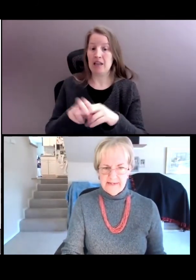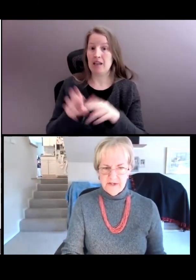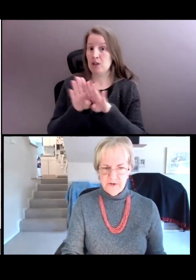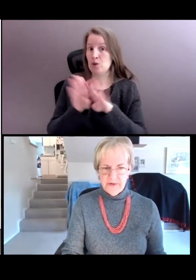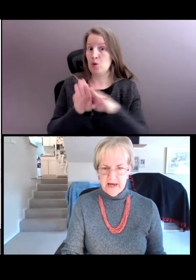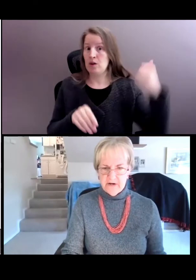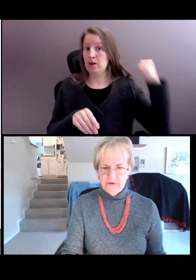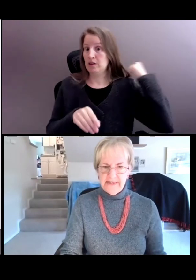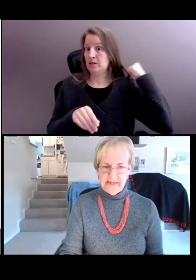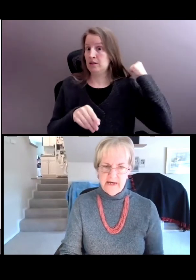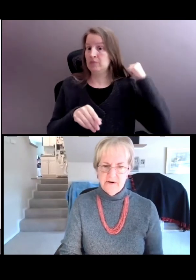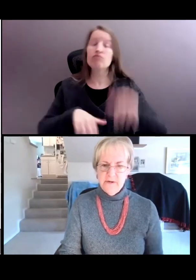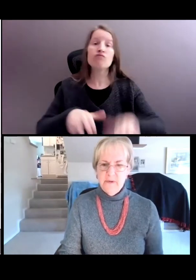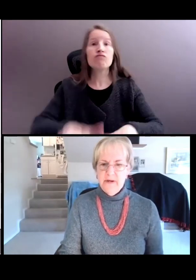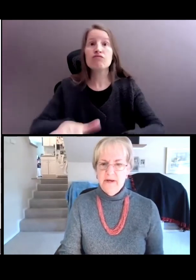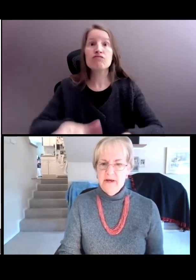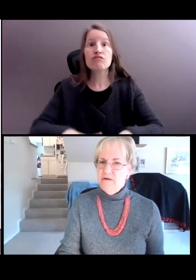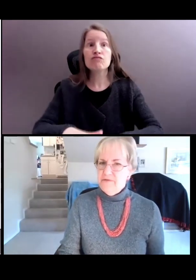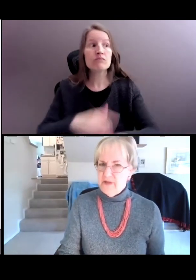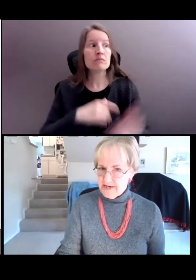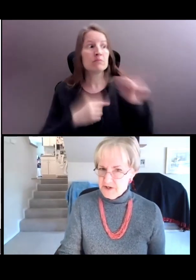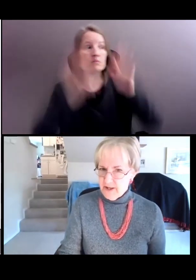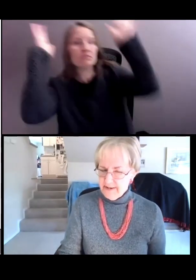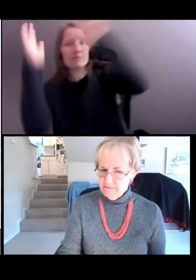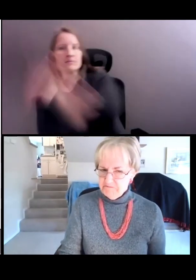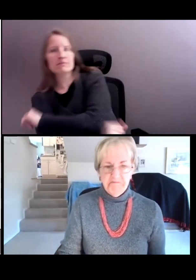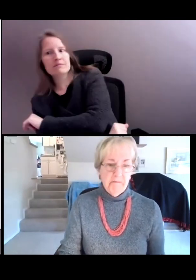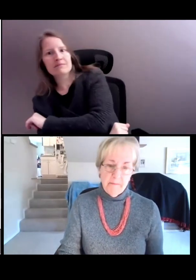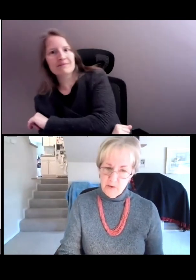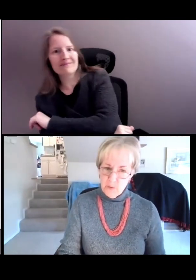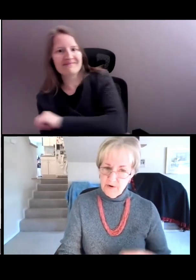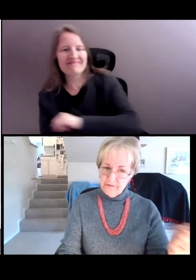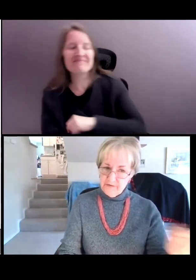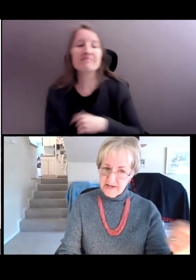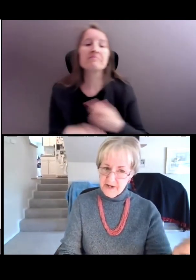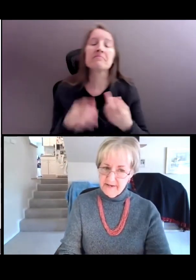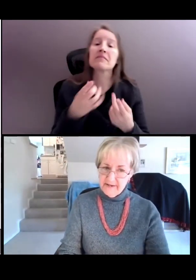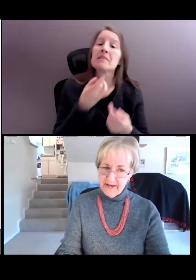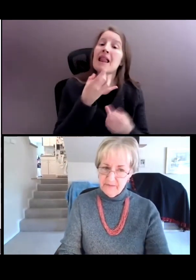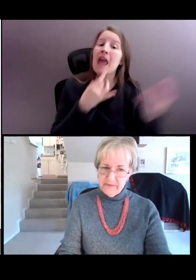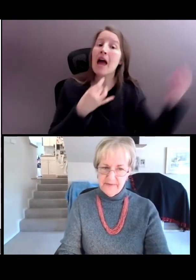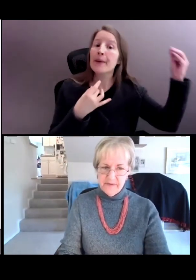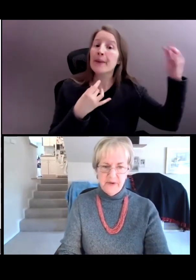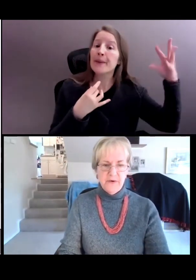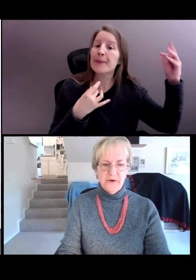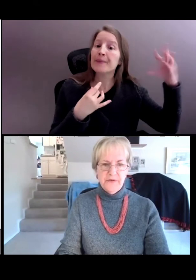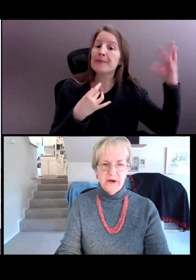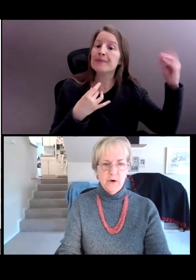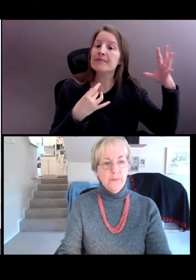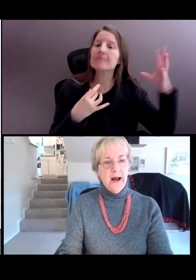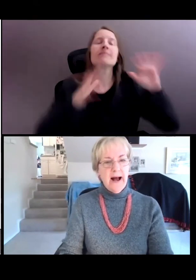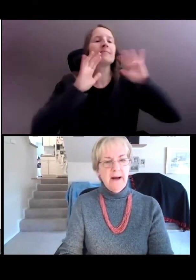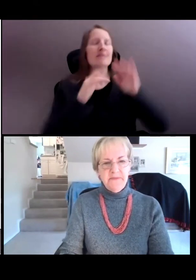to the entrance here a flashlight might work flashing to let them know you are there Perhaps